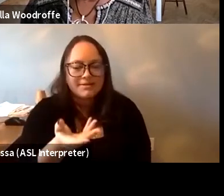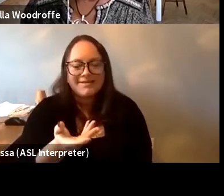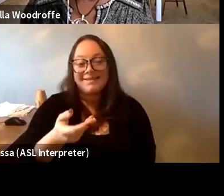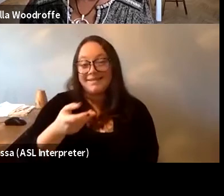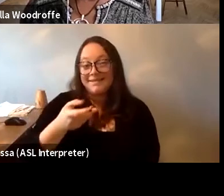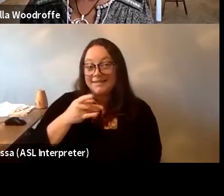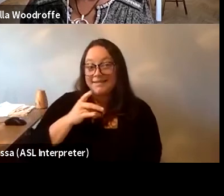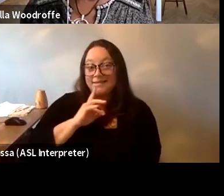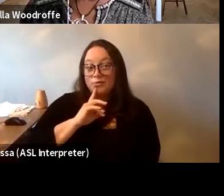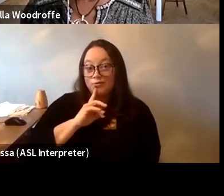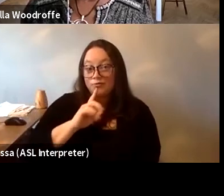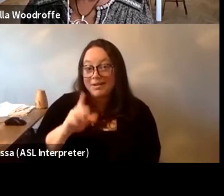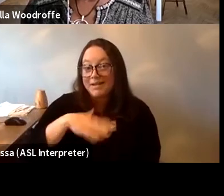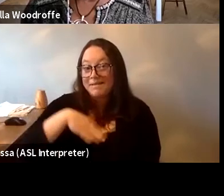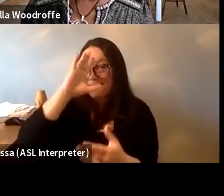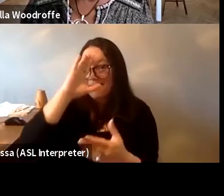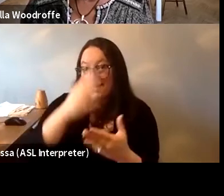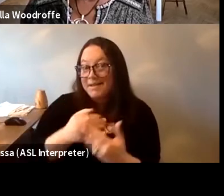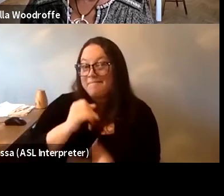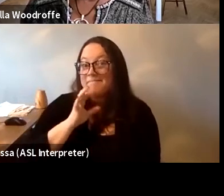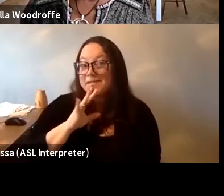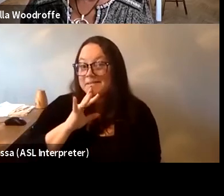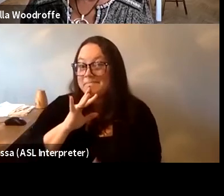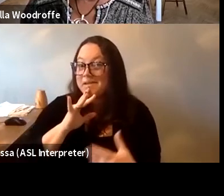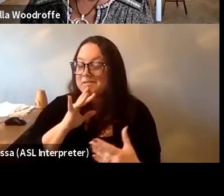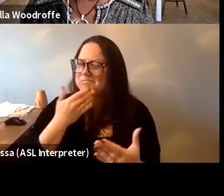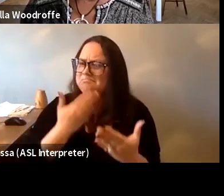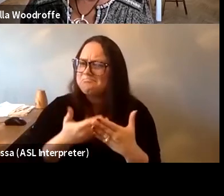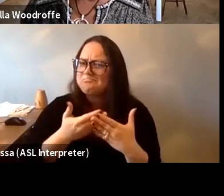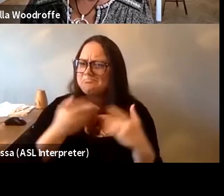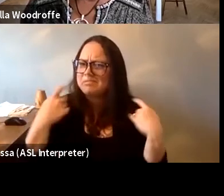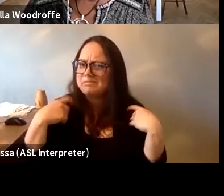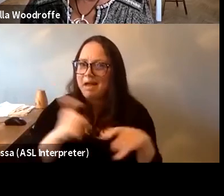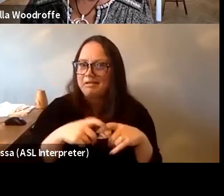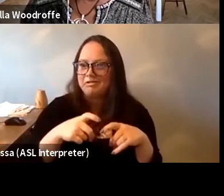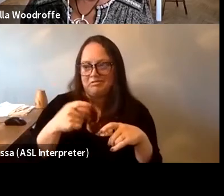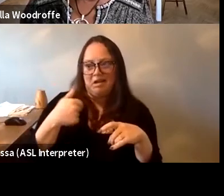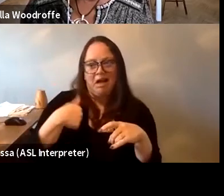my Spanish is really embarrassing. And he has a